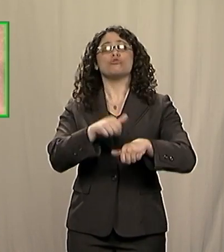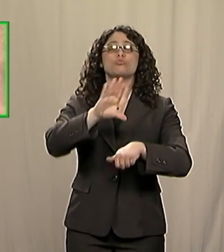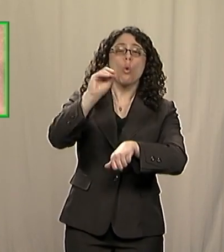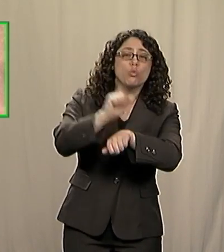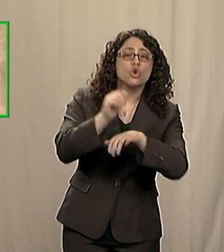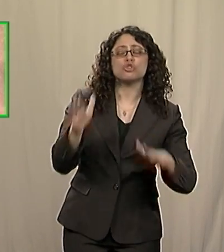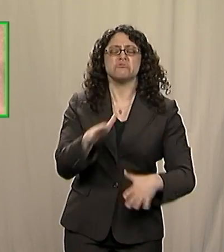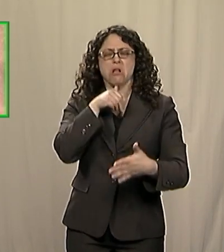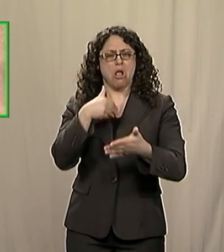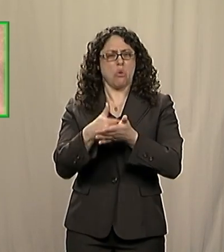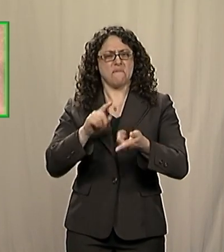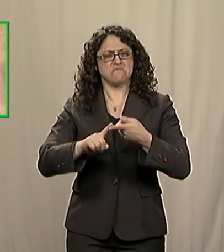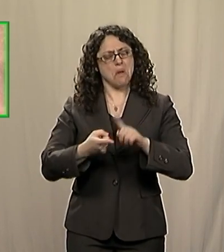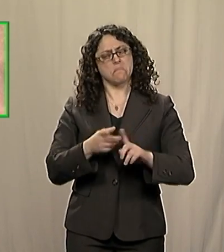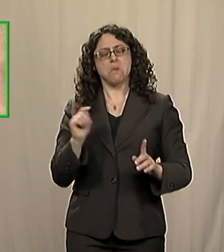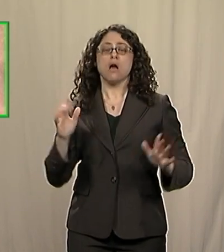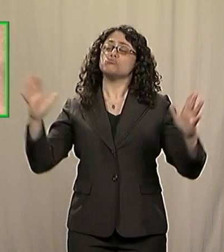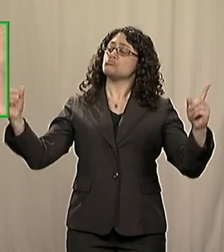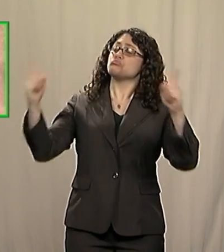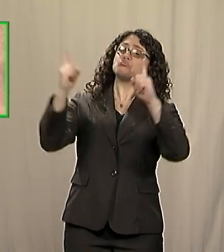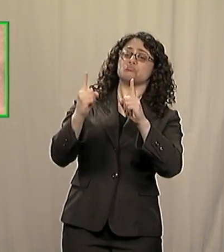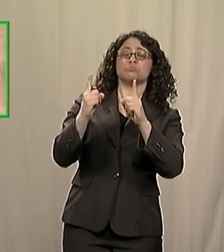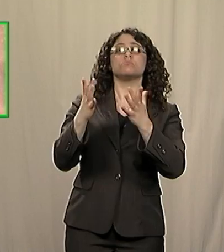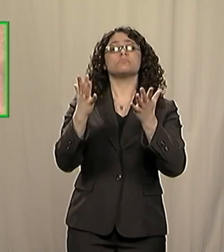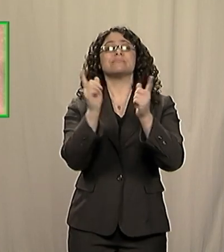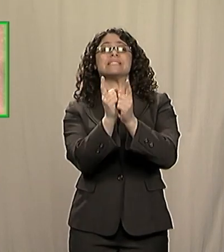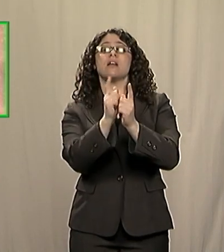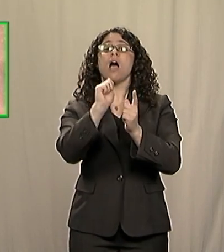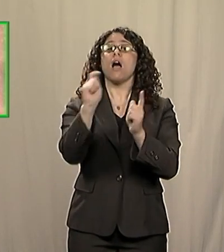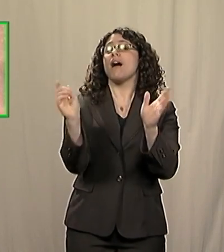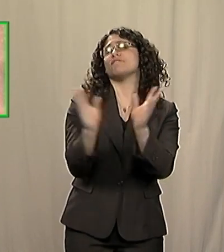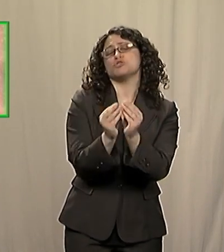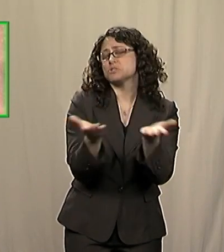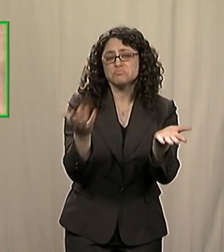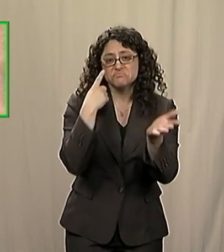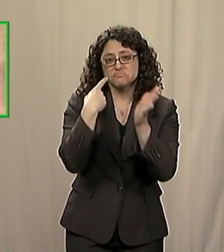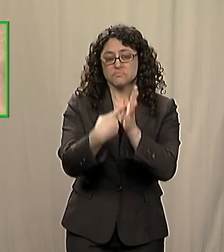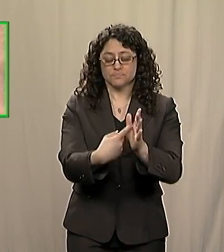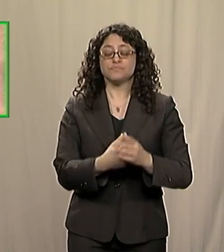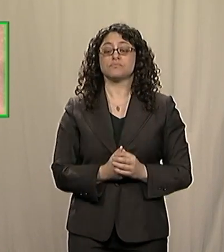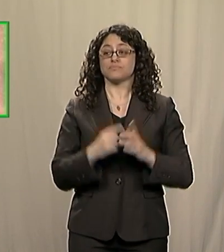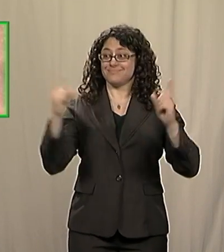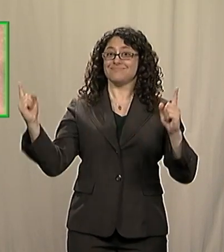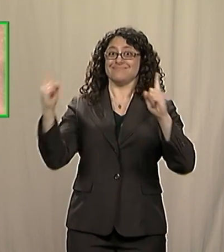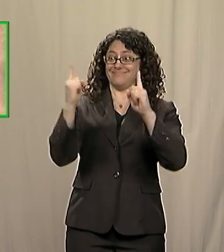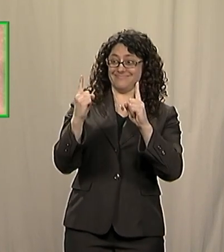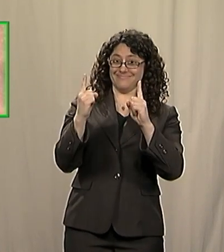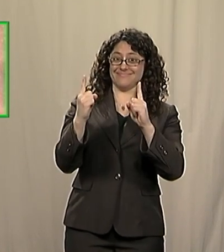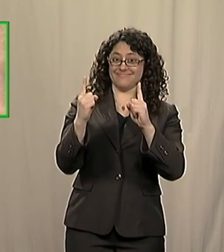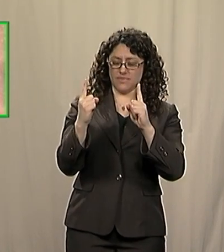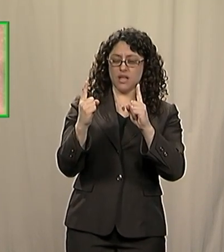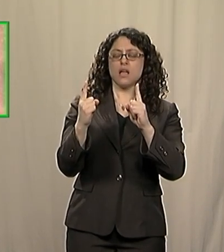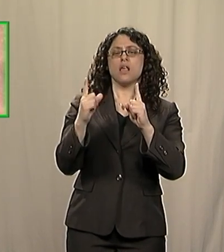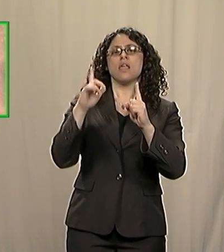who meet at a conference for example. The initial distance between them is appropriate,